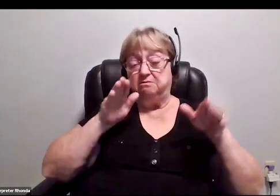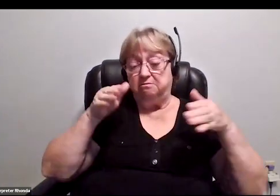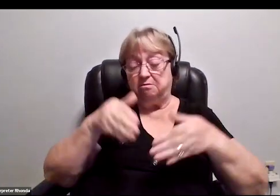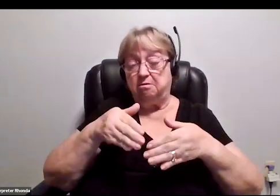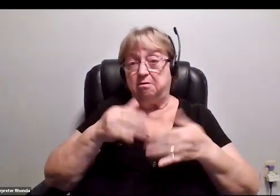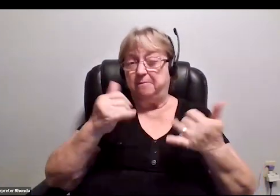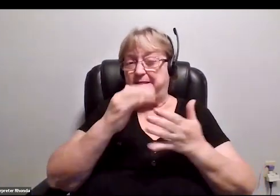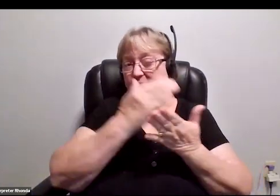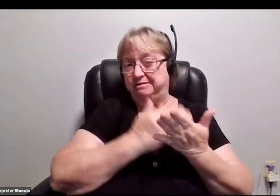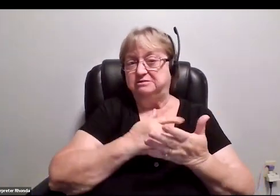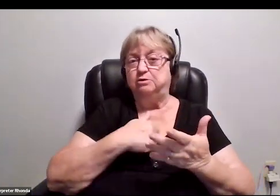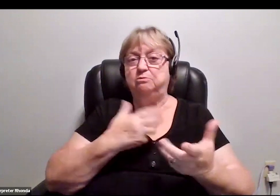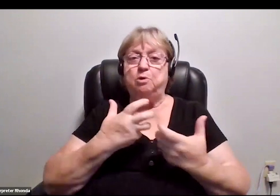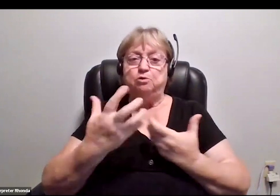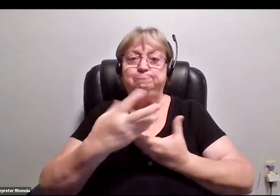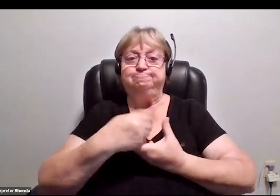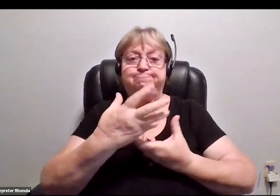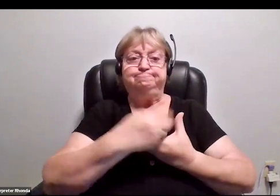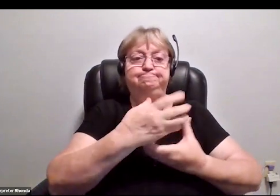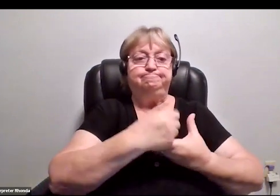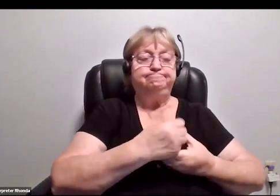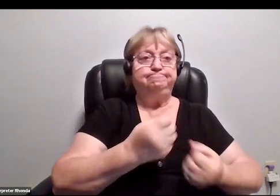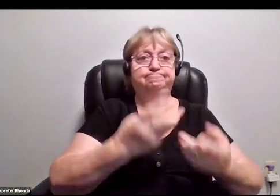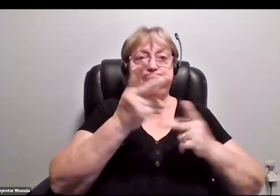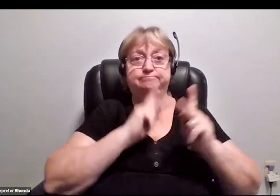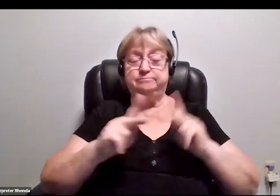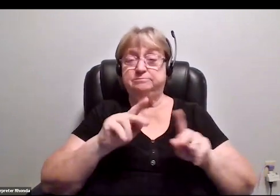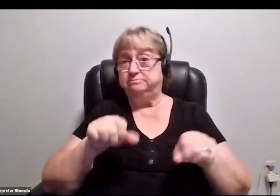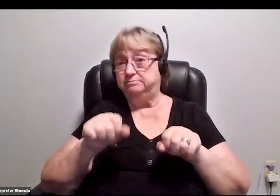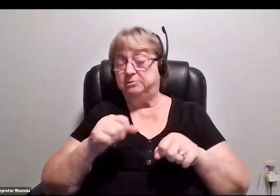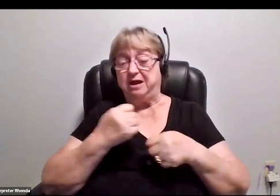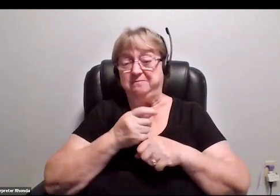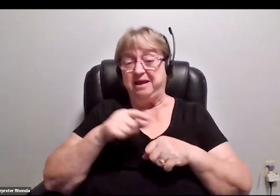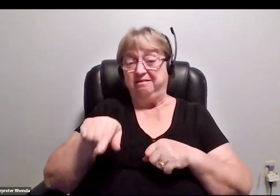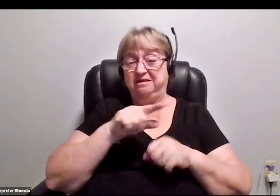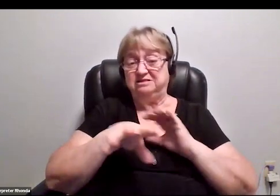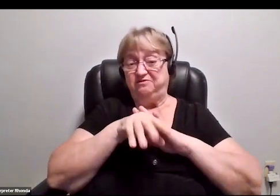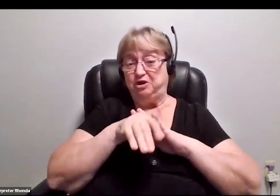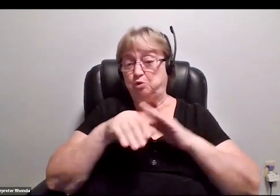we wanted to engage as many people as possible and make these videos as accessible as we could,